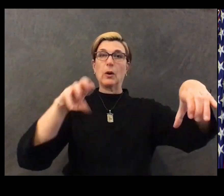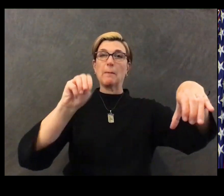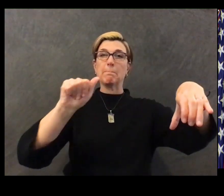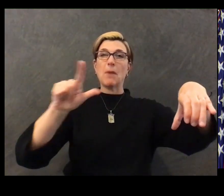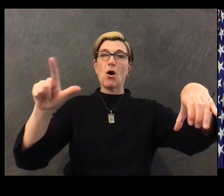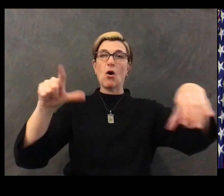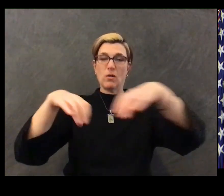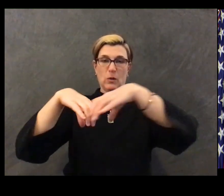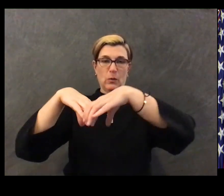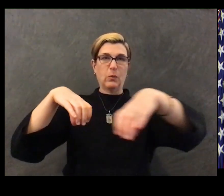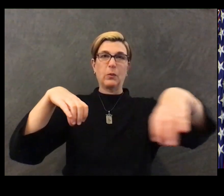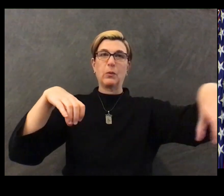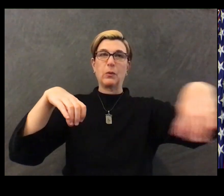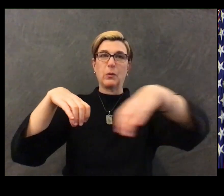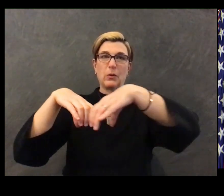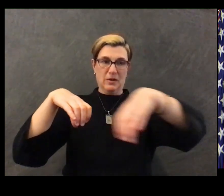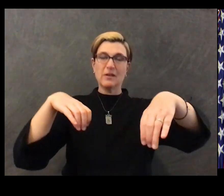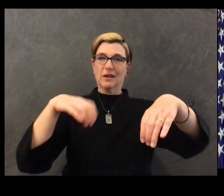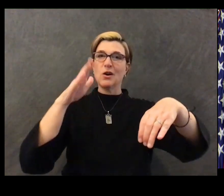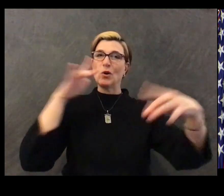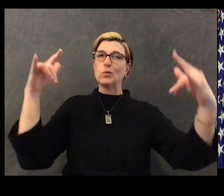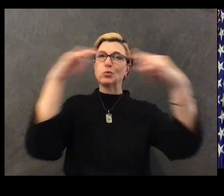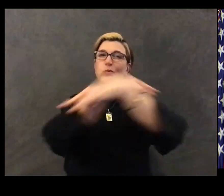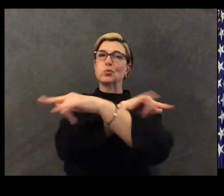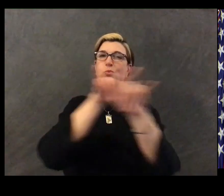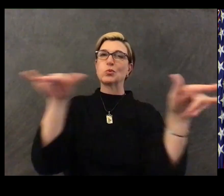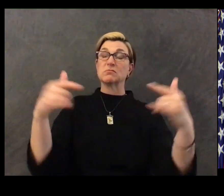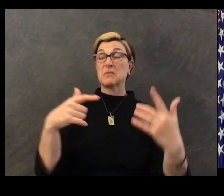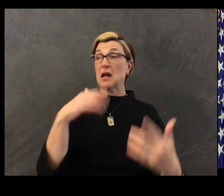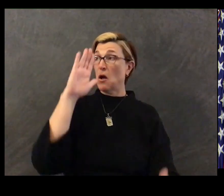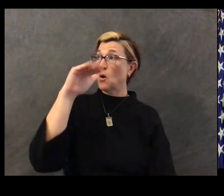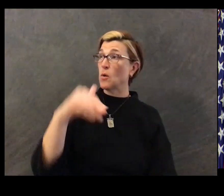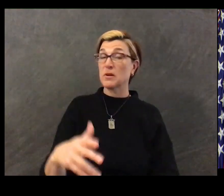would imagine we'll do it hopefully I can use the term forever that was a